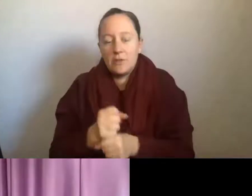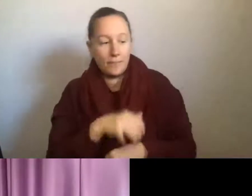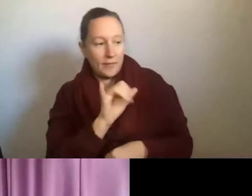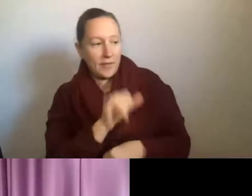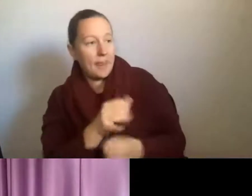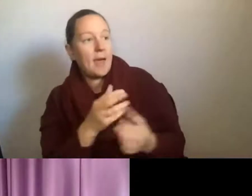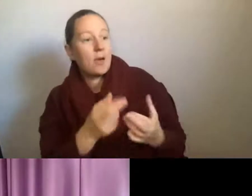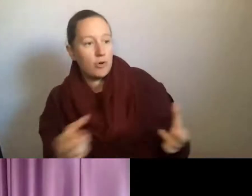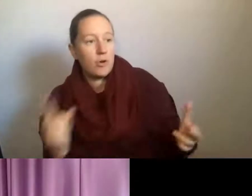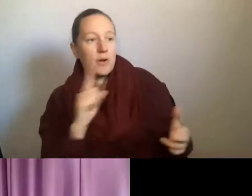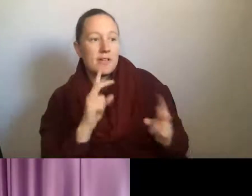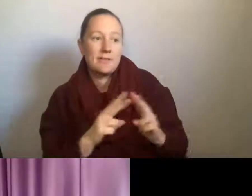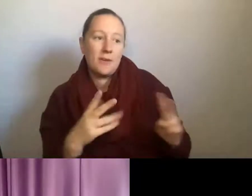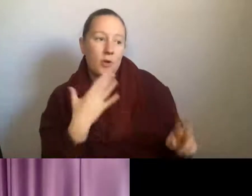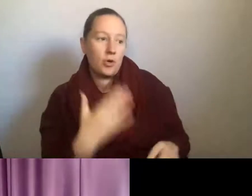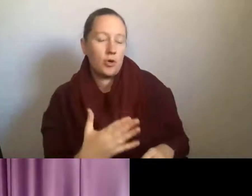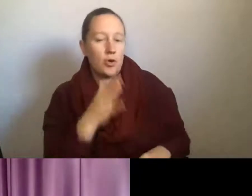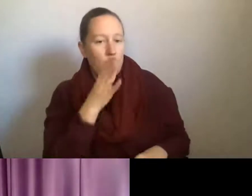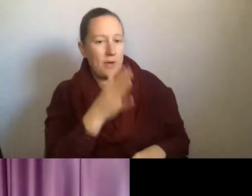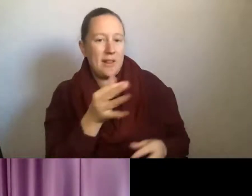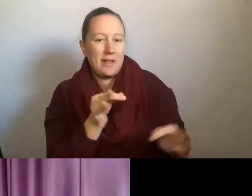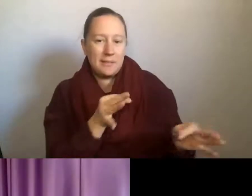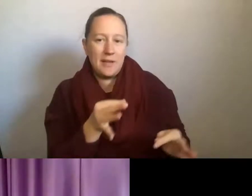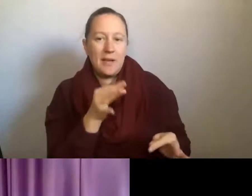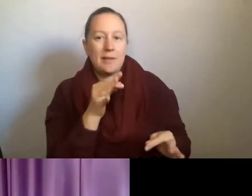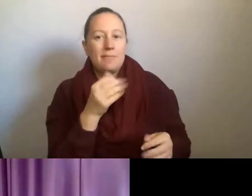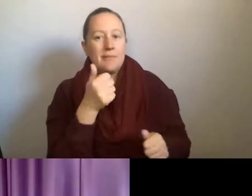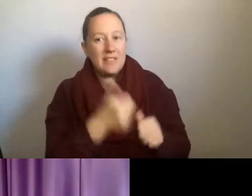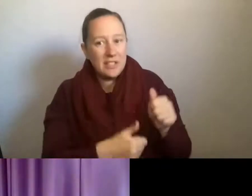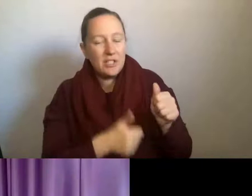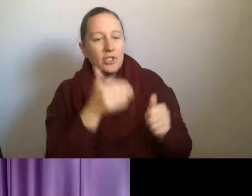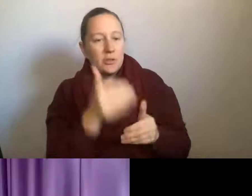It does walk through step-by-step. It tells you exactly what to click within the tool.